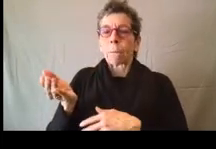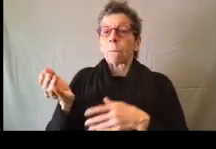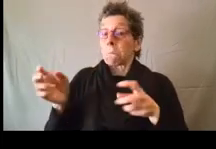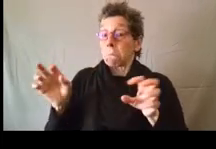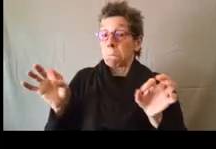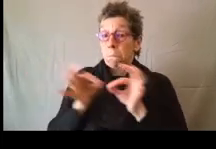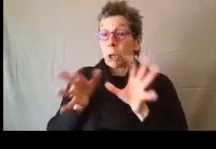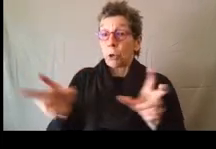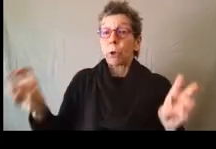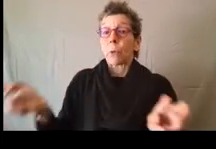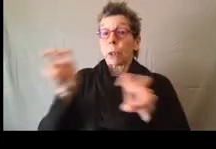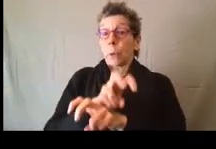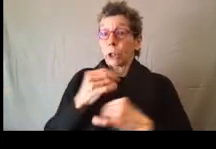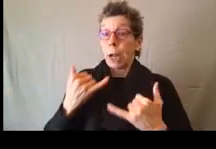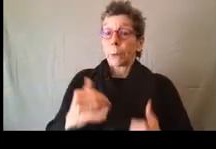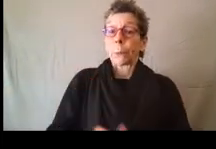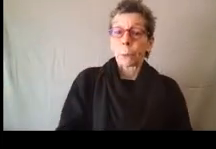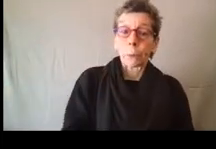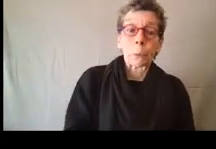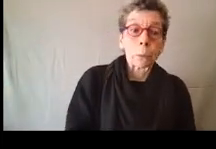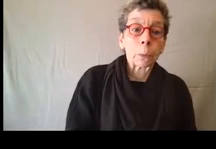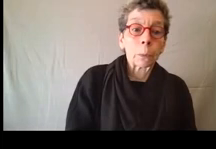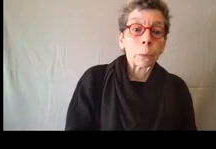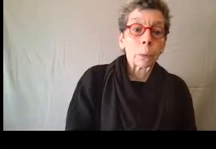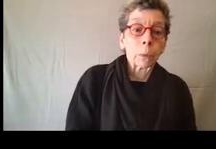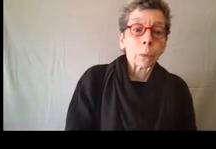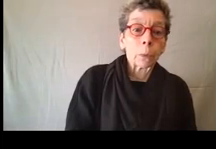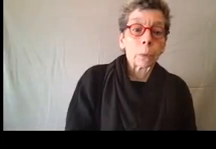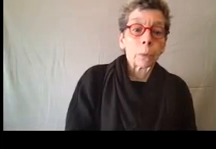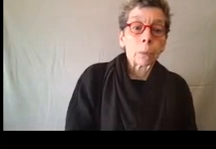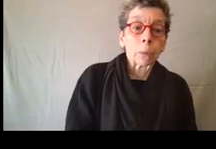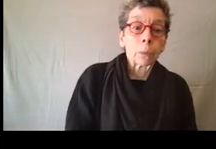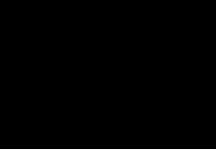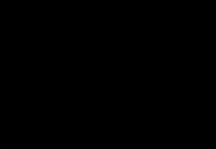of button up nicely the data collection and say, when an absolutely consistent data collection